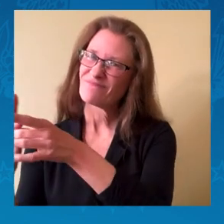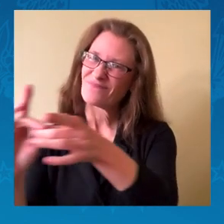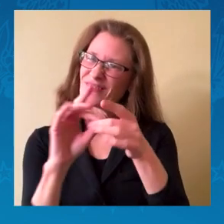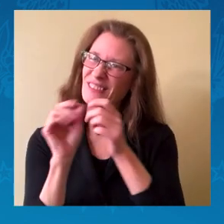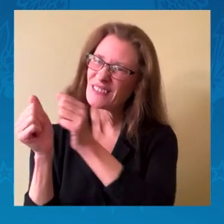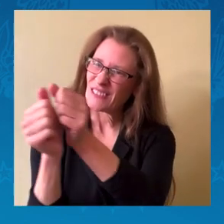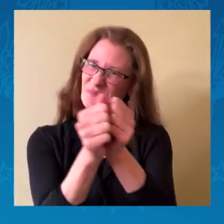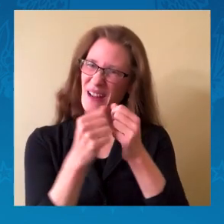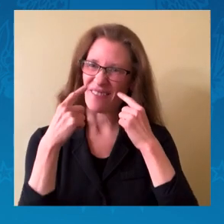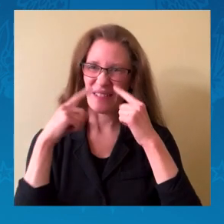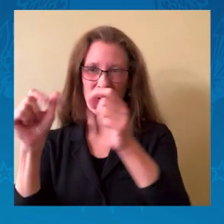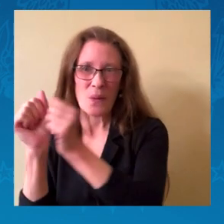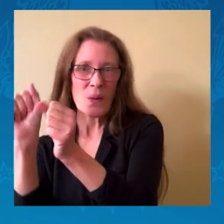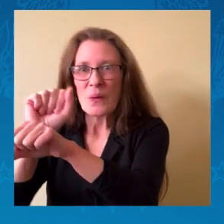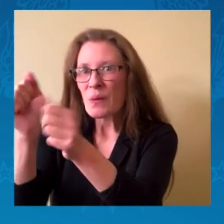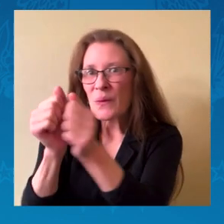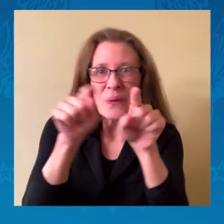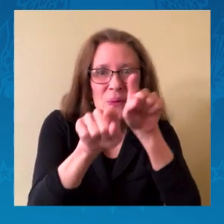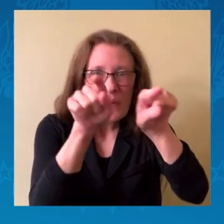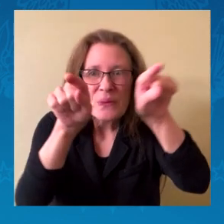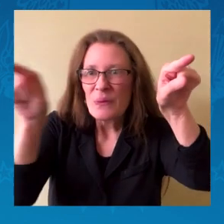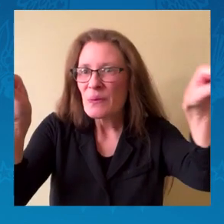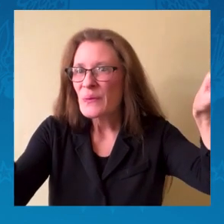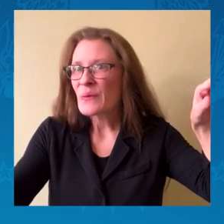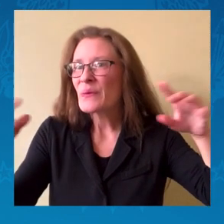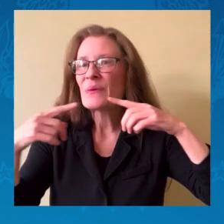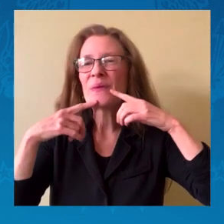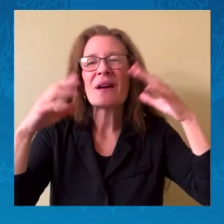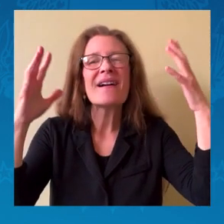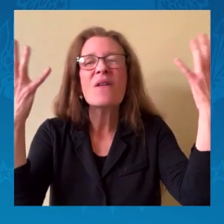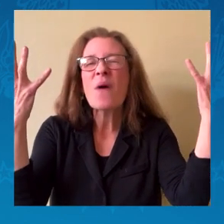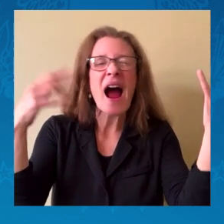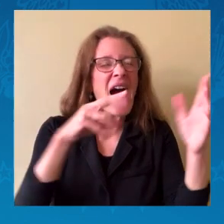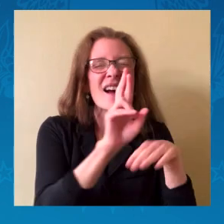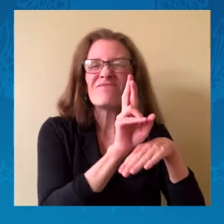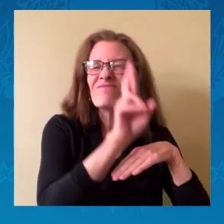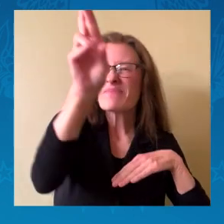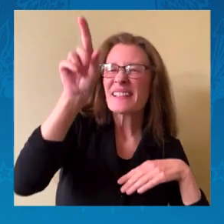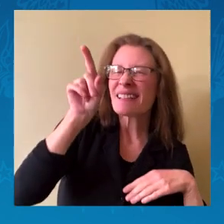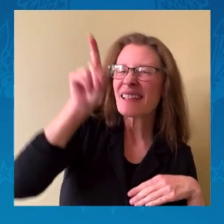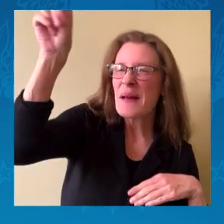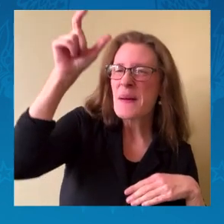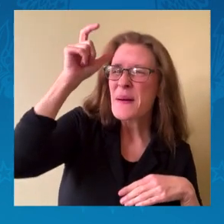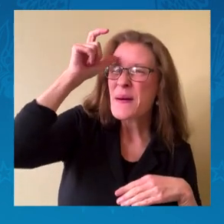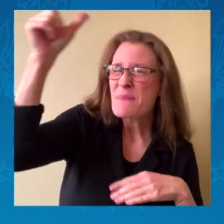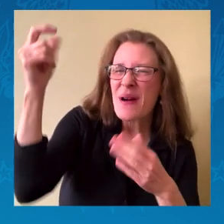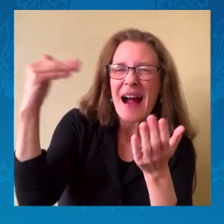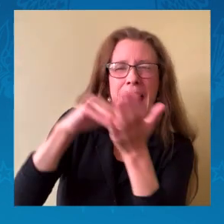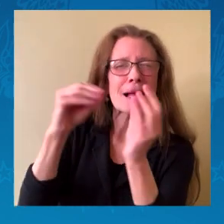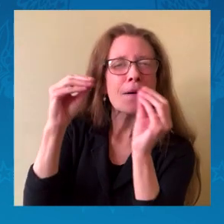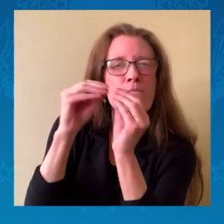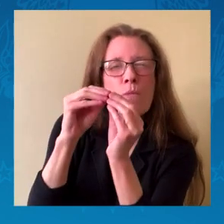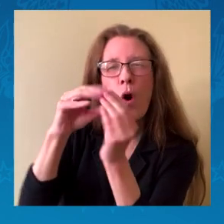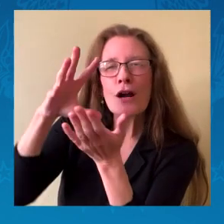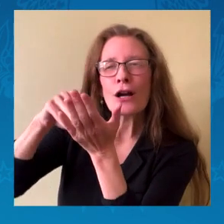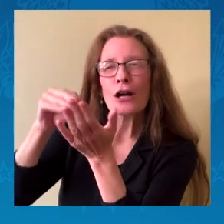It will take us back to the Moon, where we are going to learn how to exist for long duration